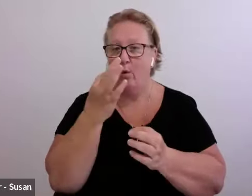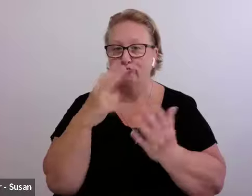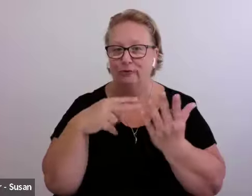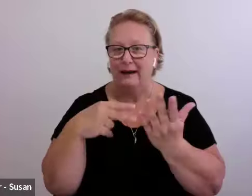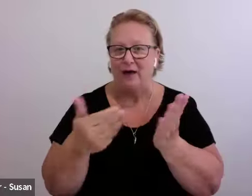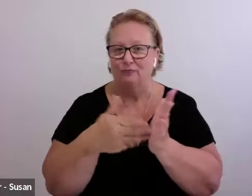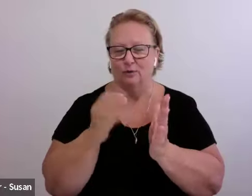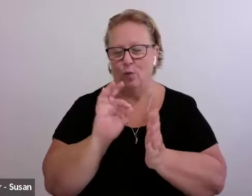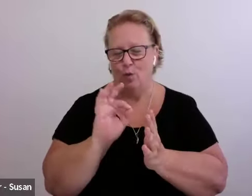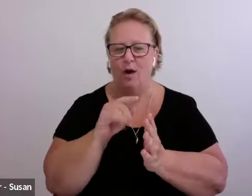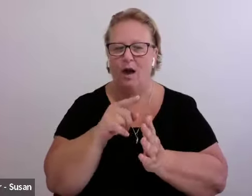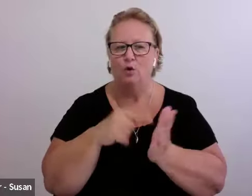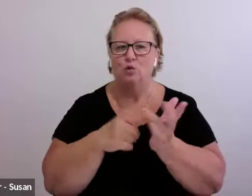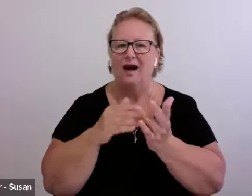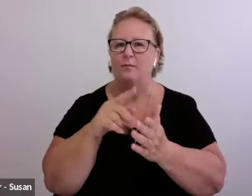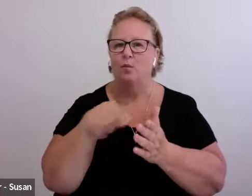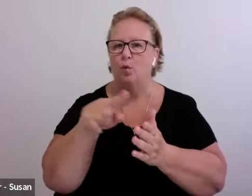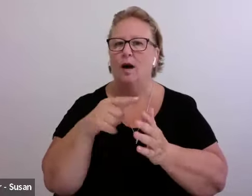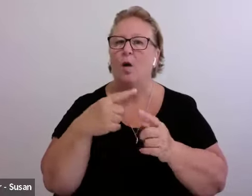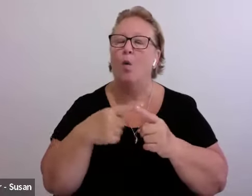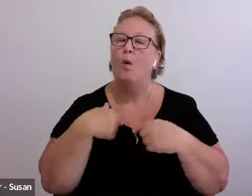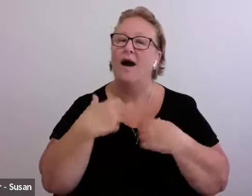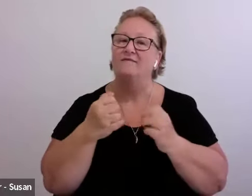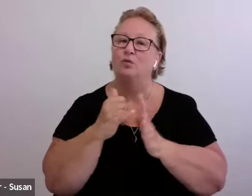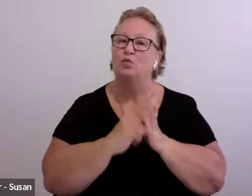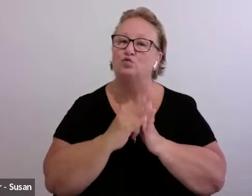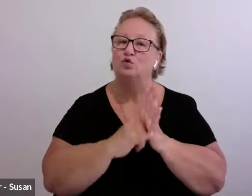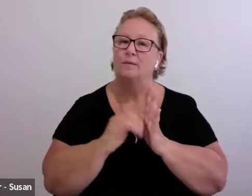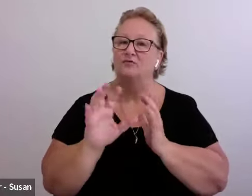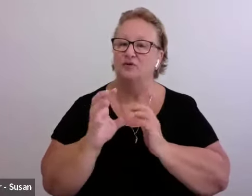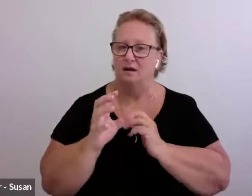These resources are not extra reading for the sake of it.